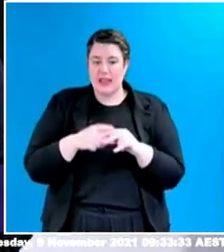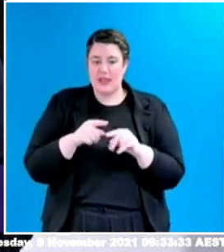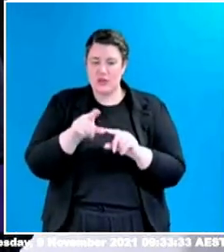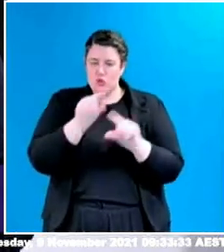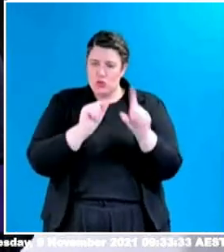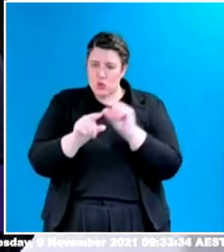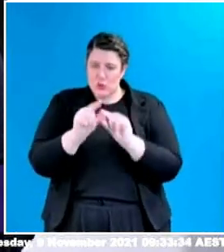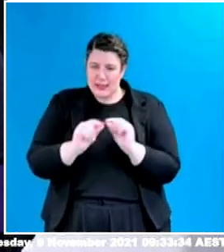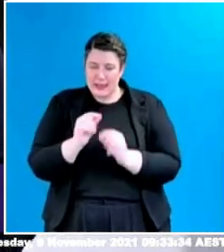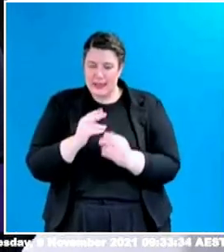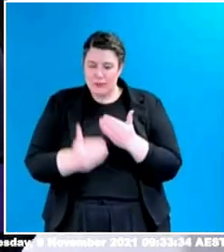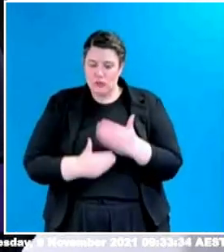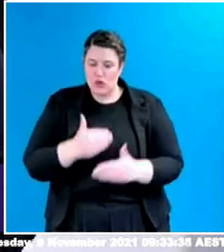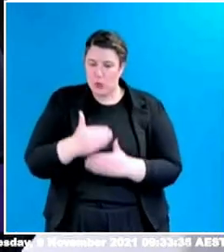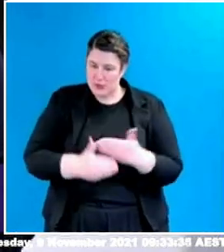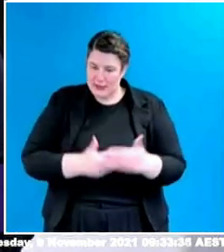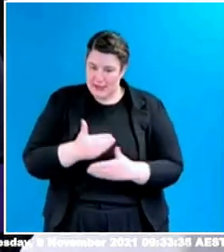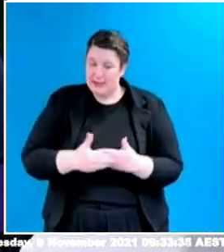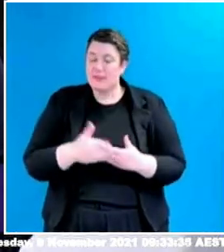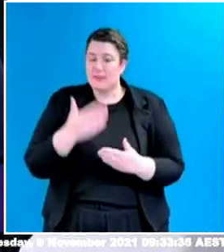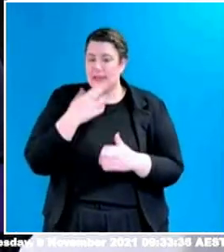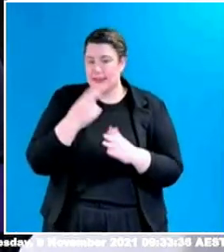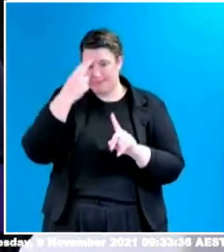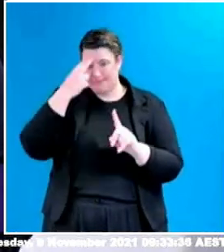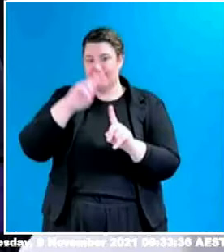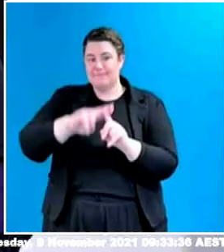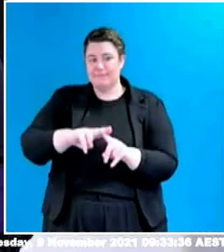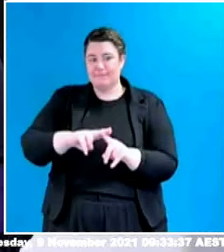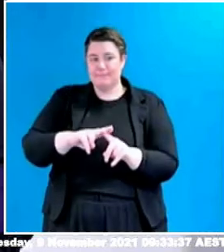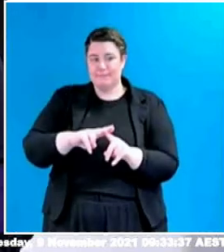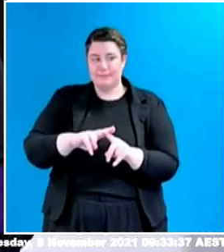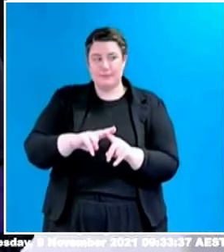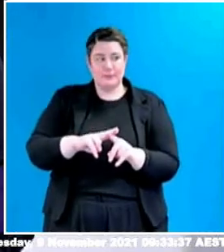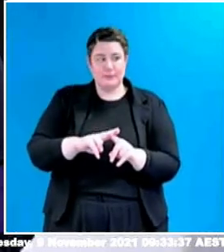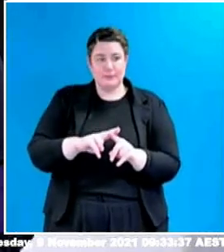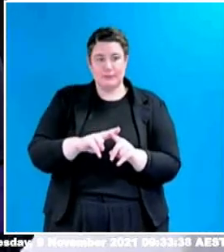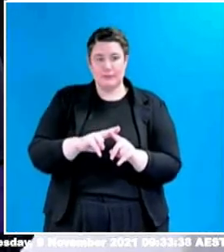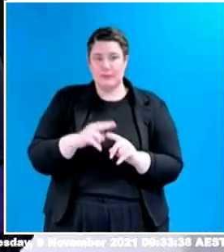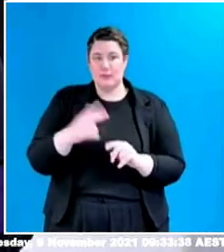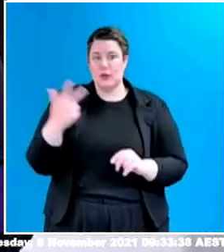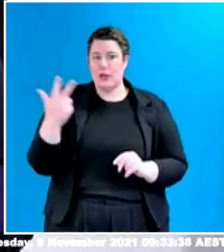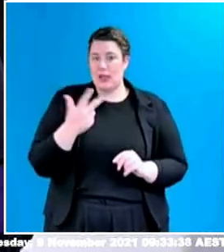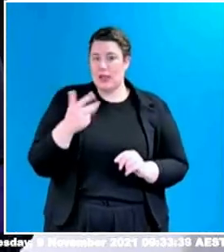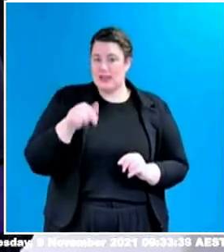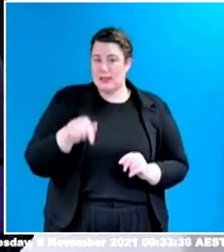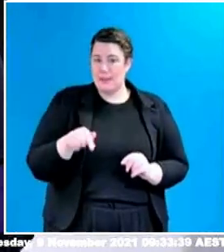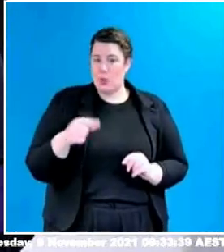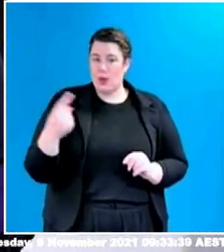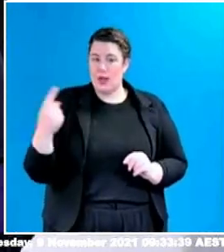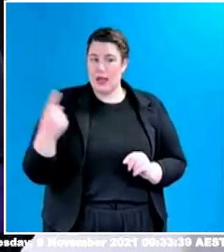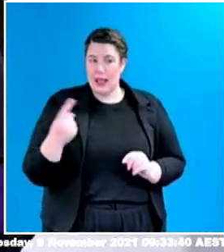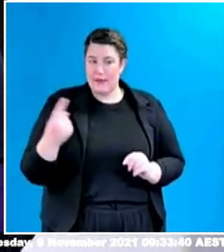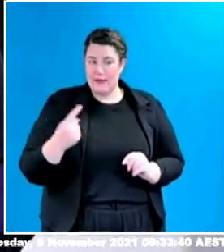Could you mark that chapter as Exhibit 18.11? Yes, that can be done.